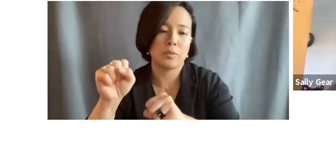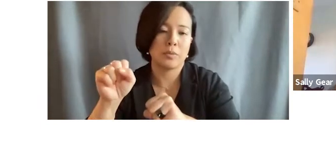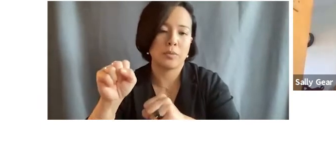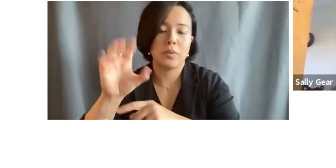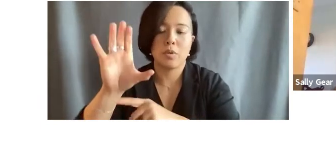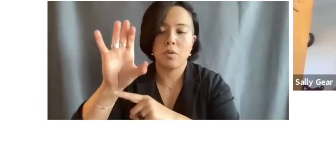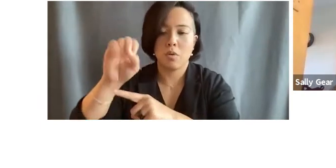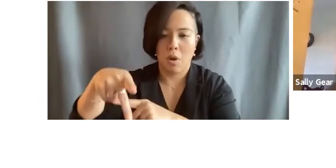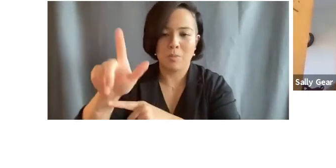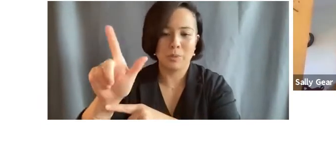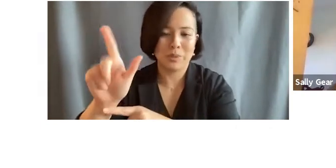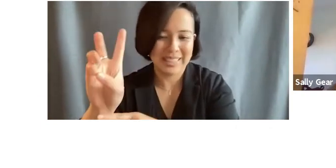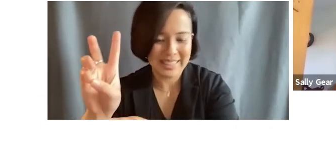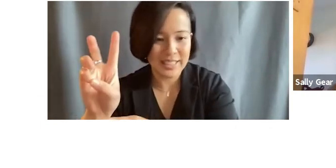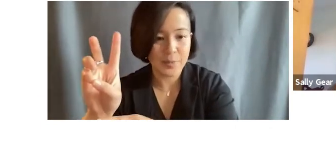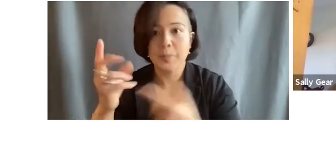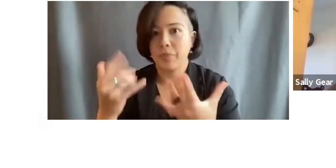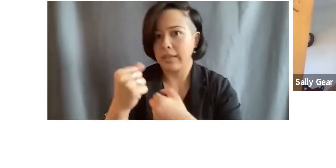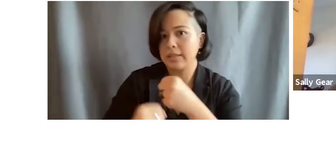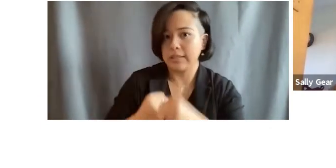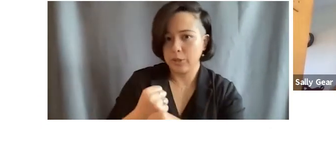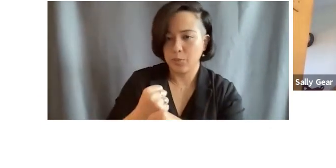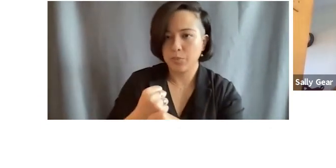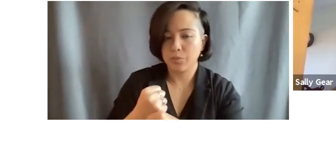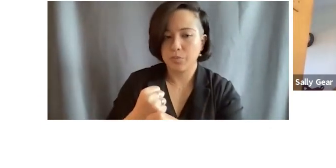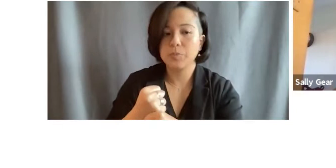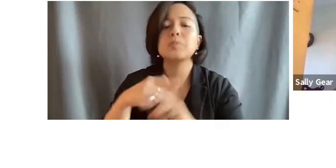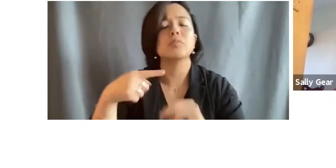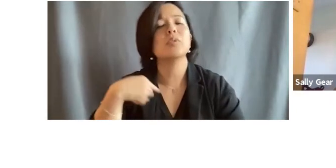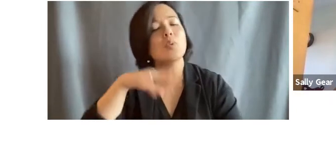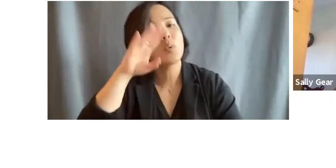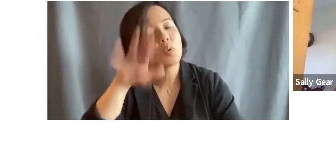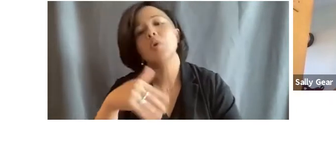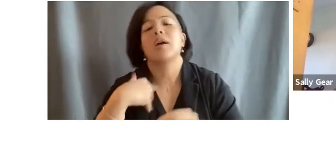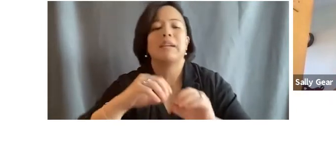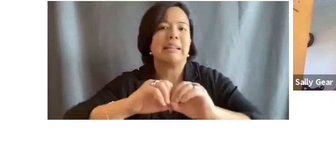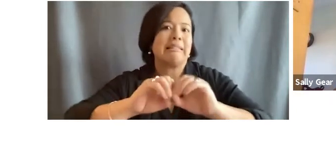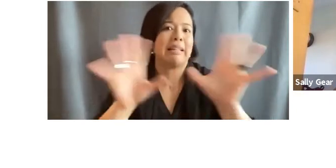this year, but we know that there's a clear link with girls’ education particularly